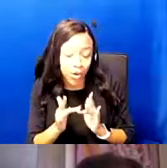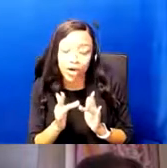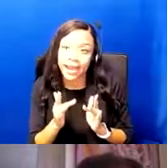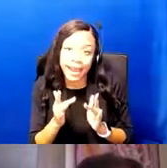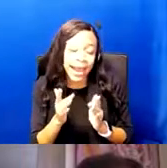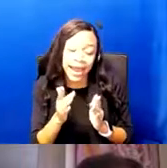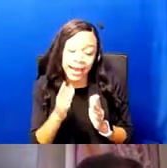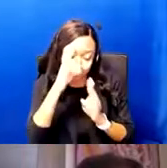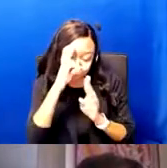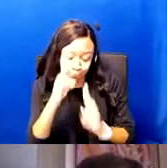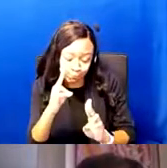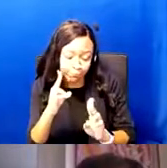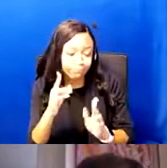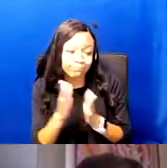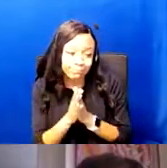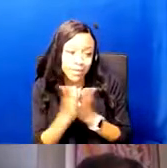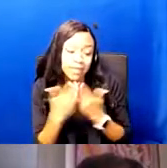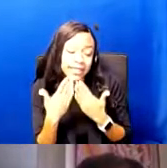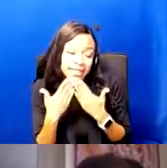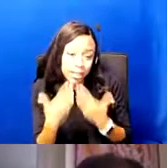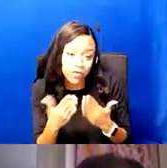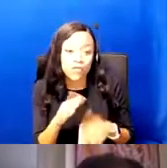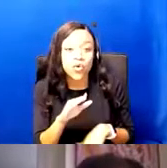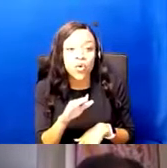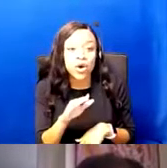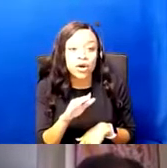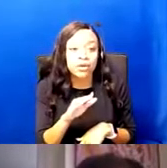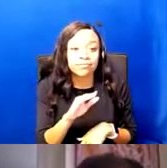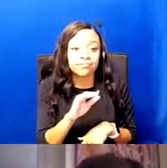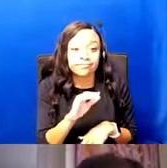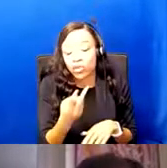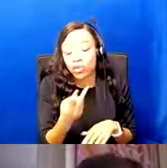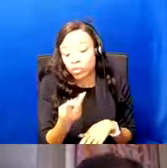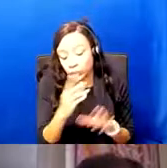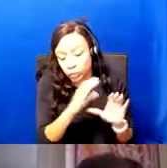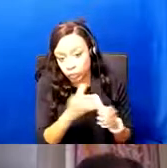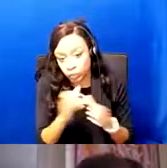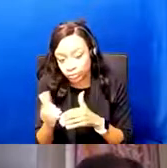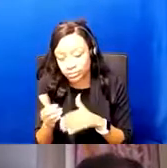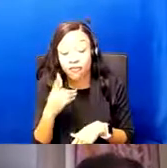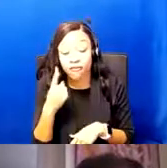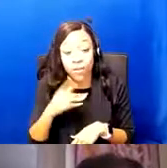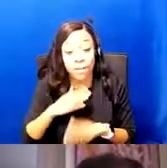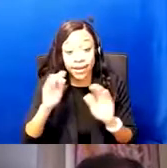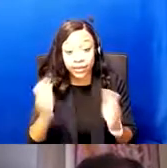to both FUNDarte and NPN, for my introduction to international work,